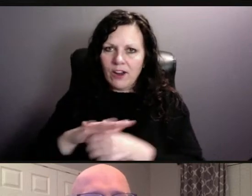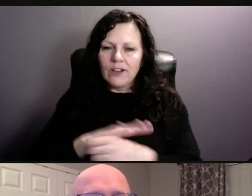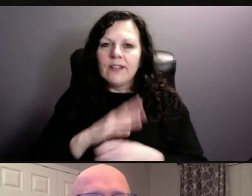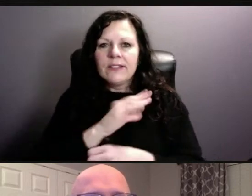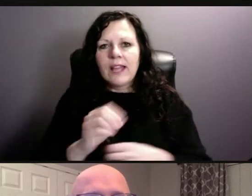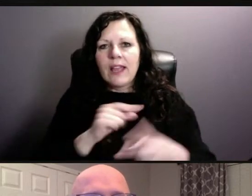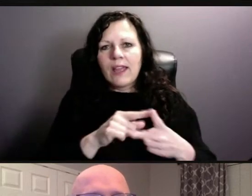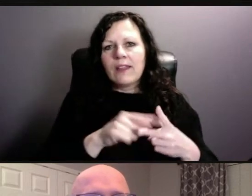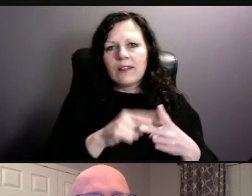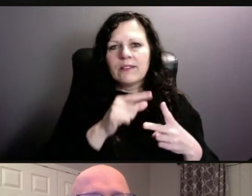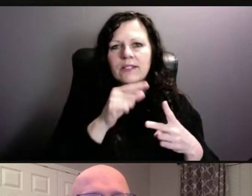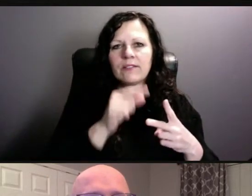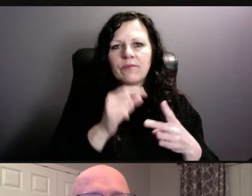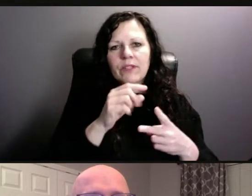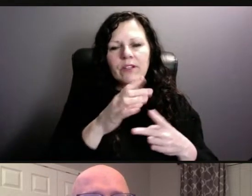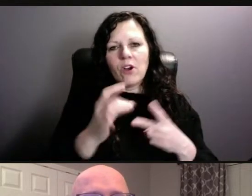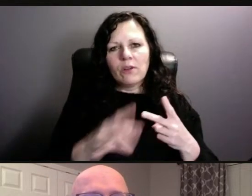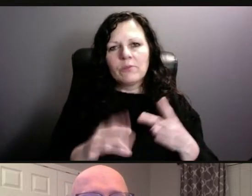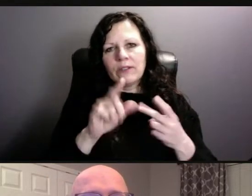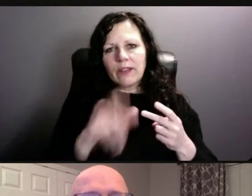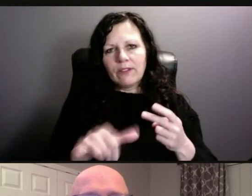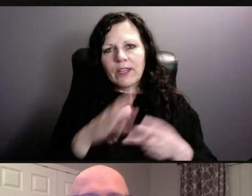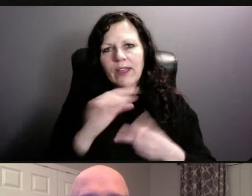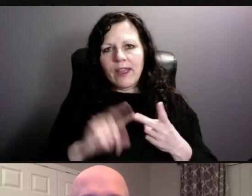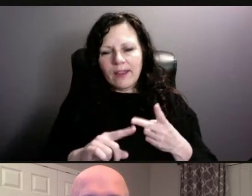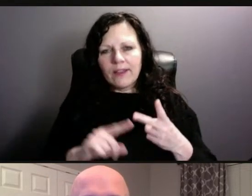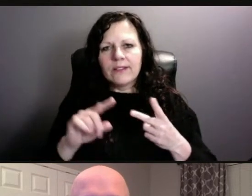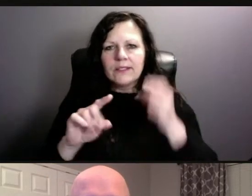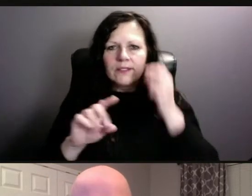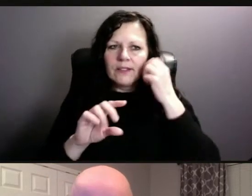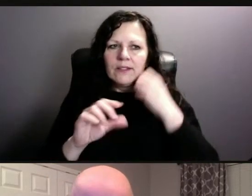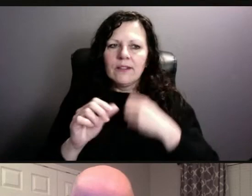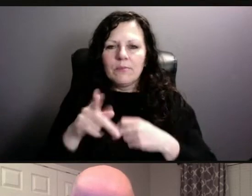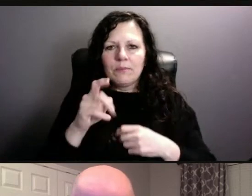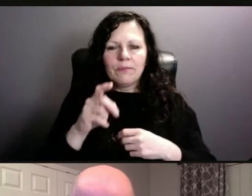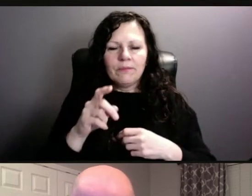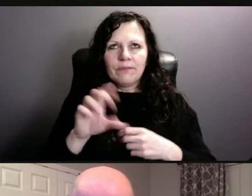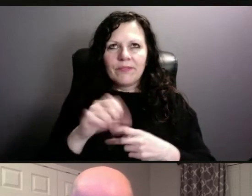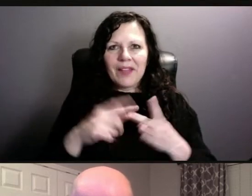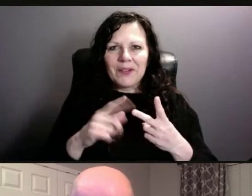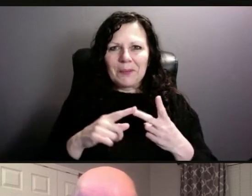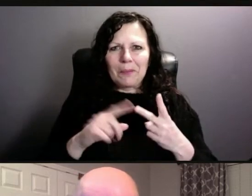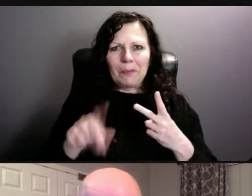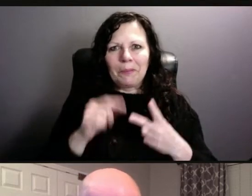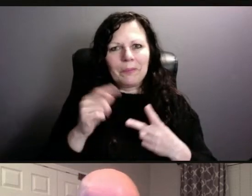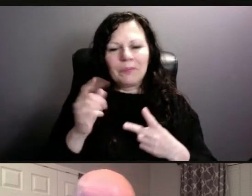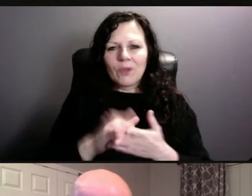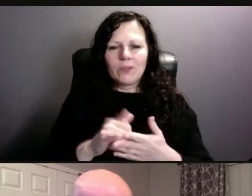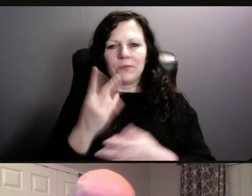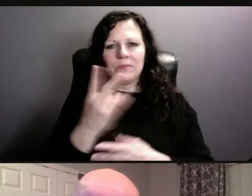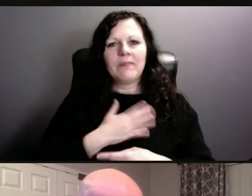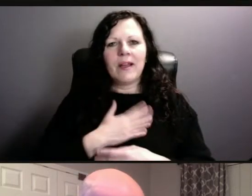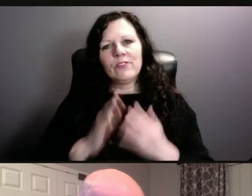MOMENT. BUT WE'RE NOT MAKING A DECISION TONIGHT AS MAYOR S SO.